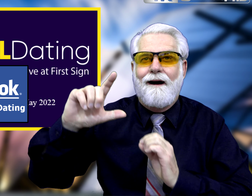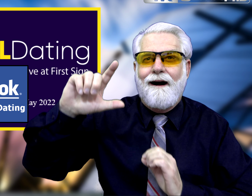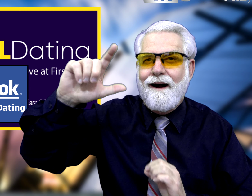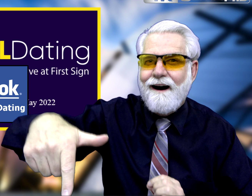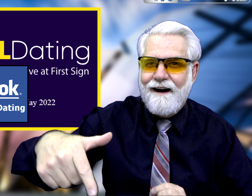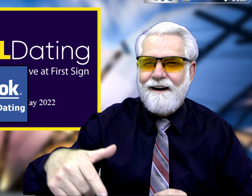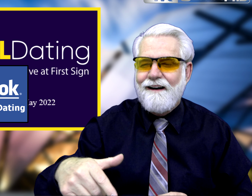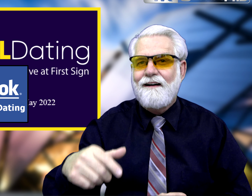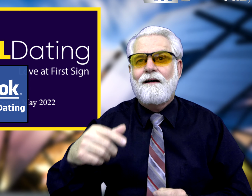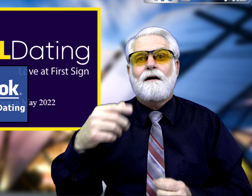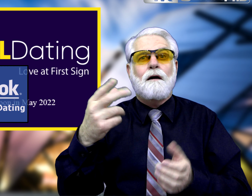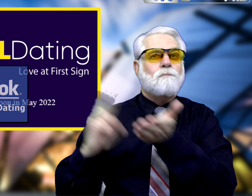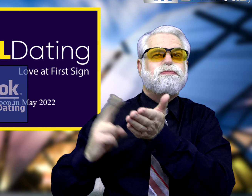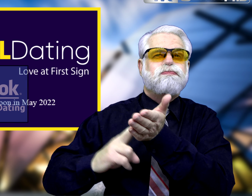Many more things that I’ll explain later. So …. sign up at: